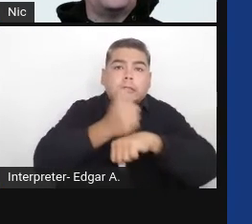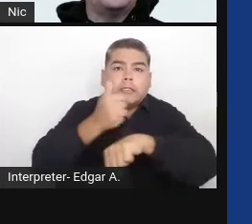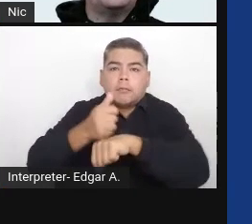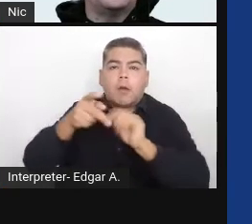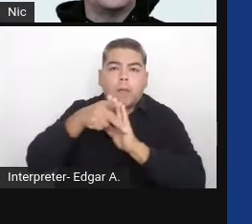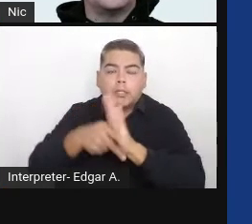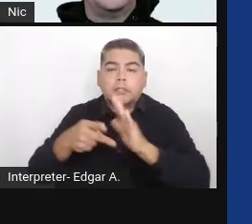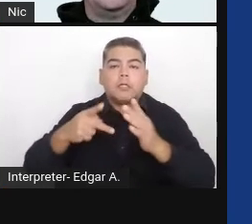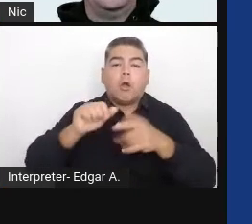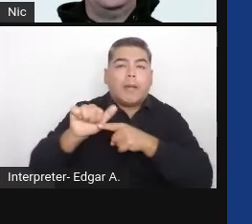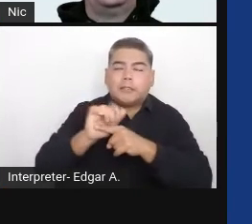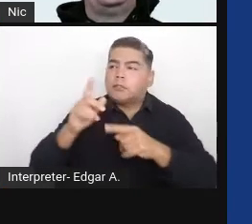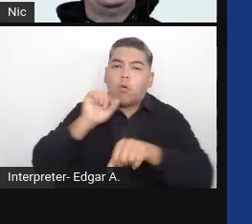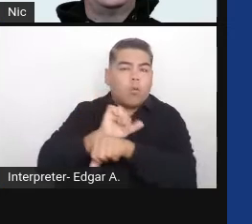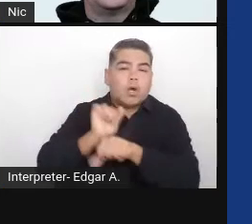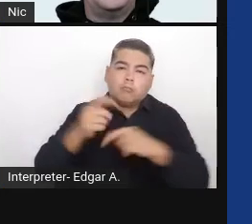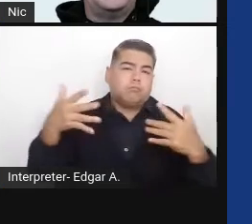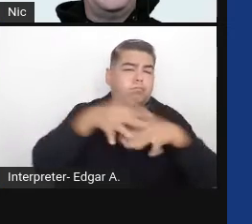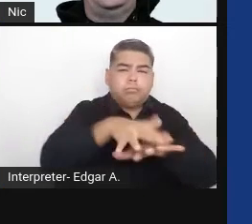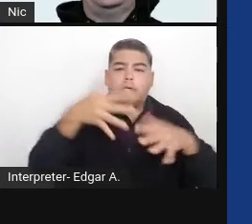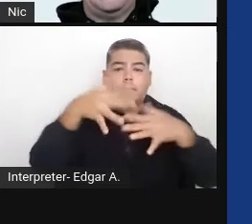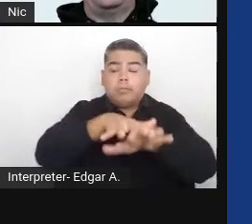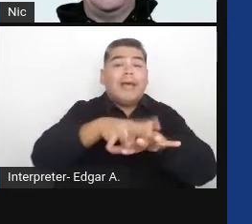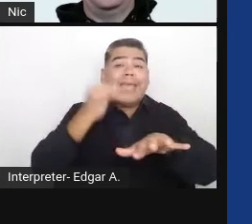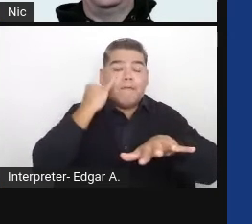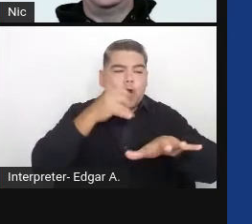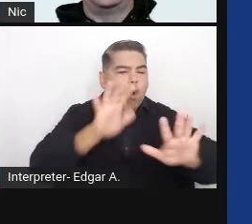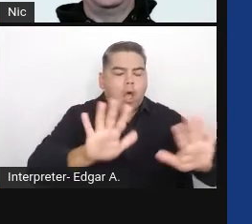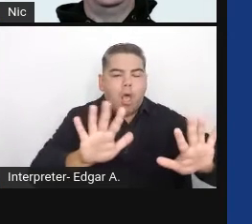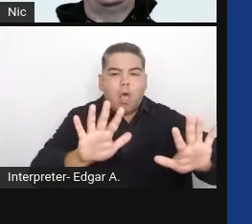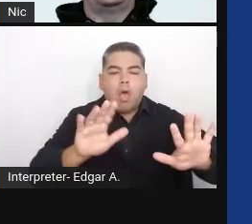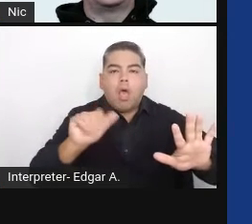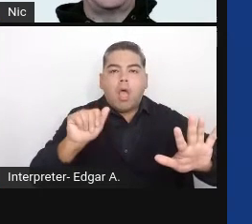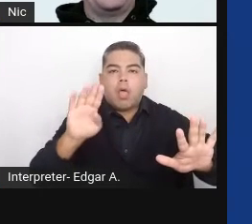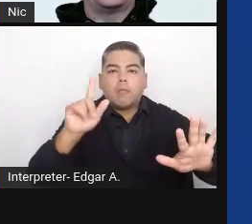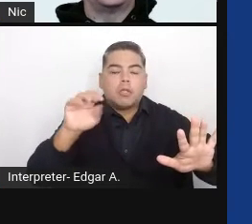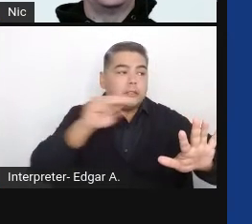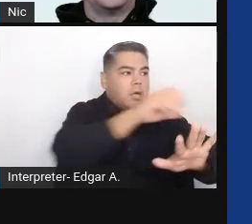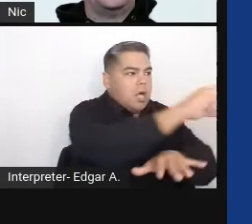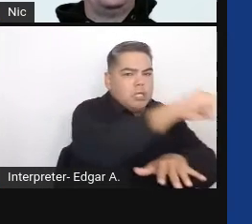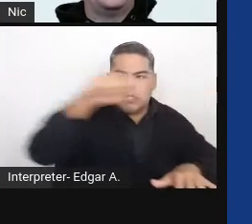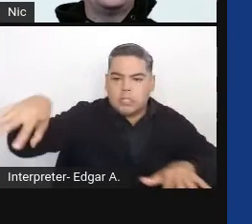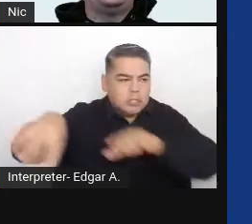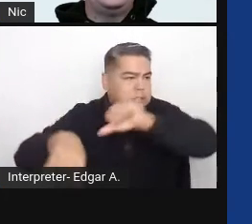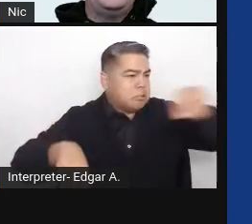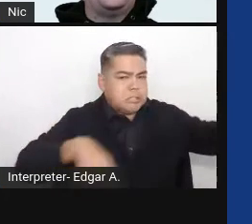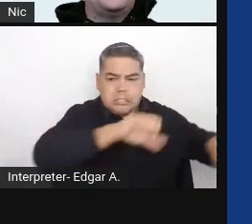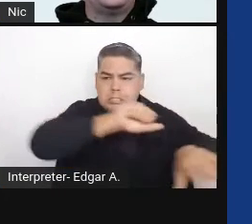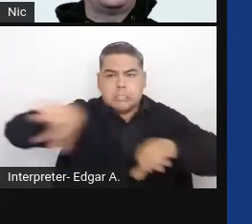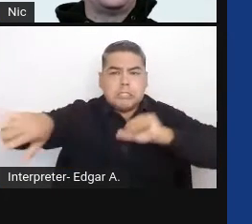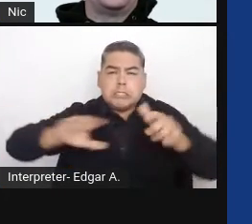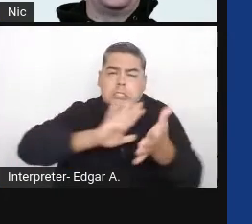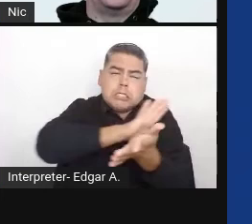our workflows, we will continue to have ableism influence our actions, whether we know it or not.